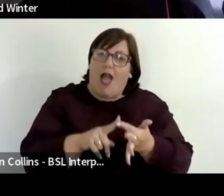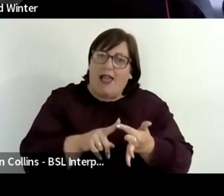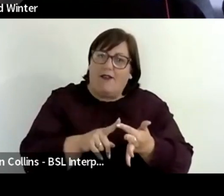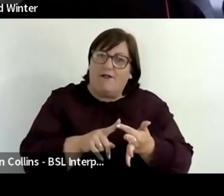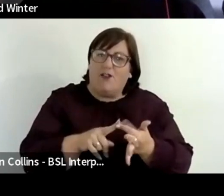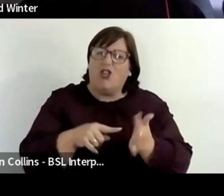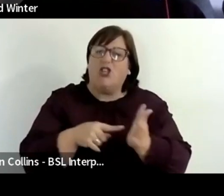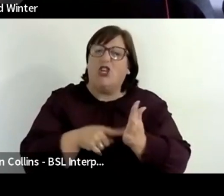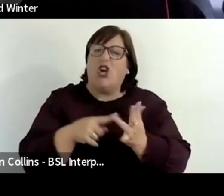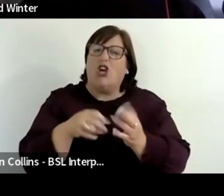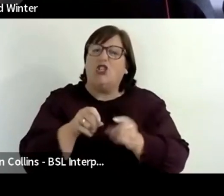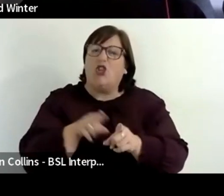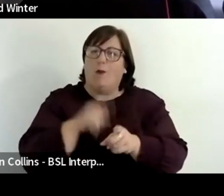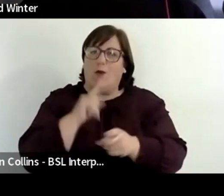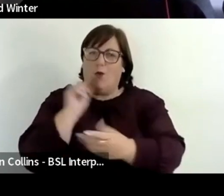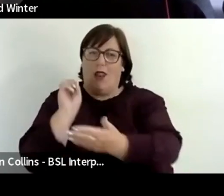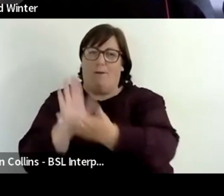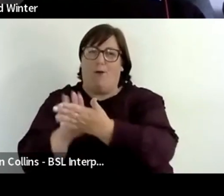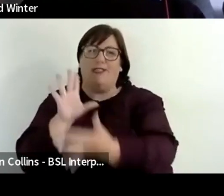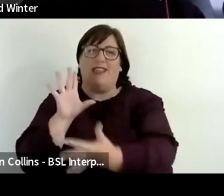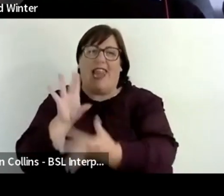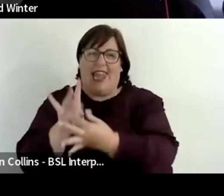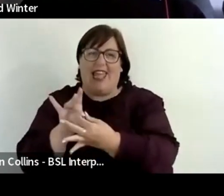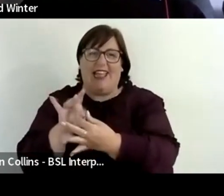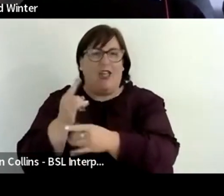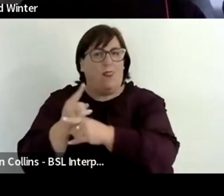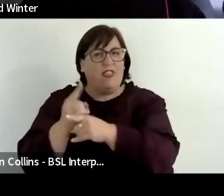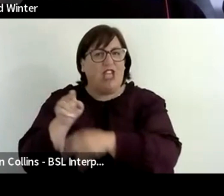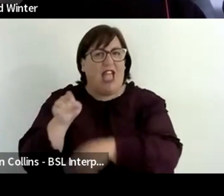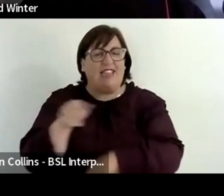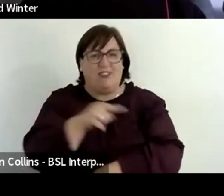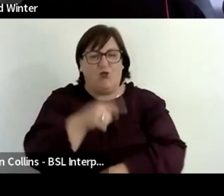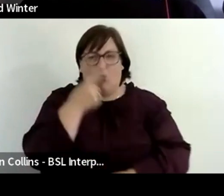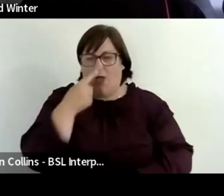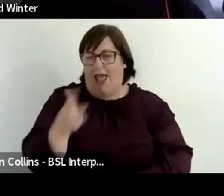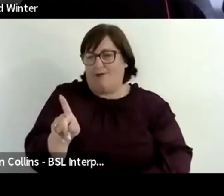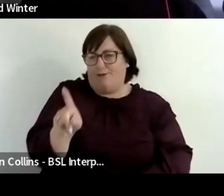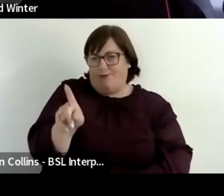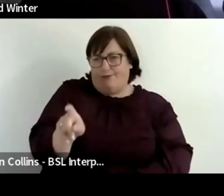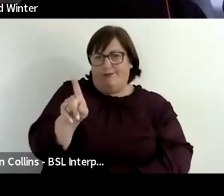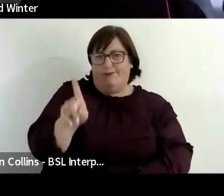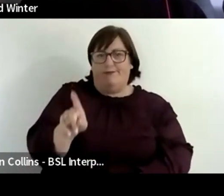in the chat where you can go for any help you need with interview